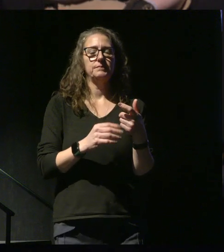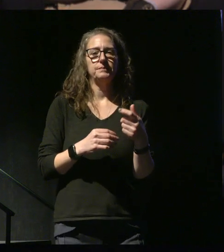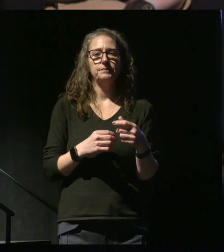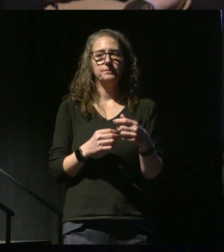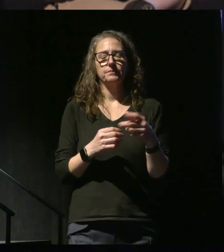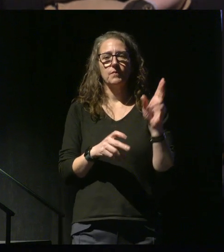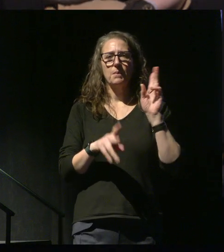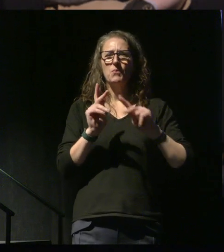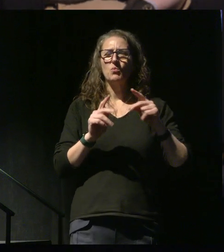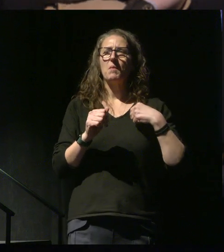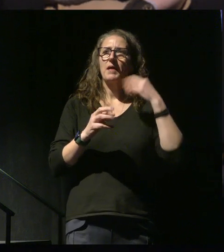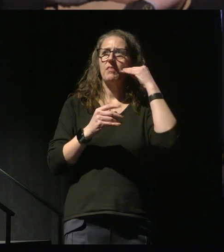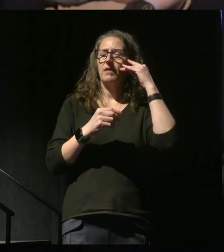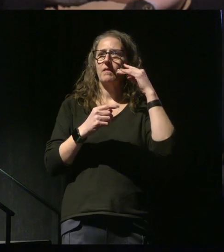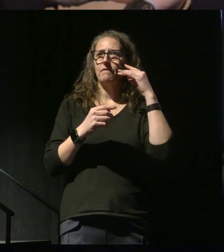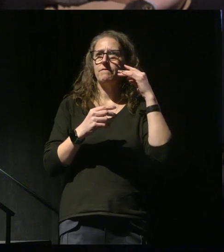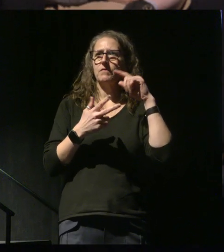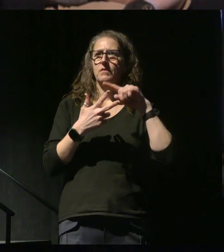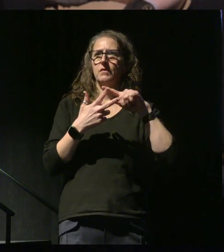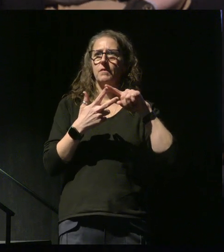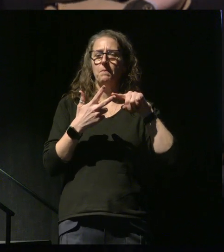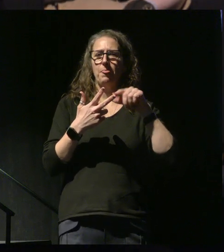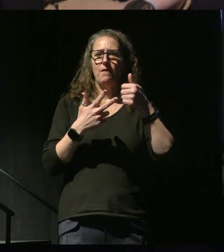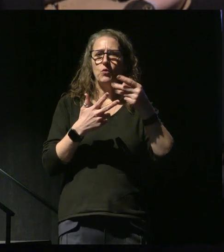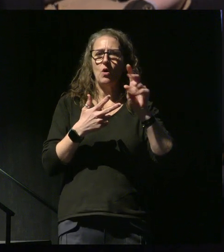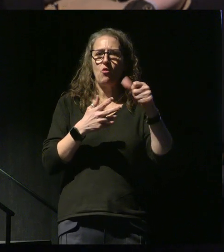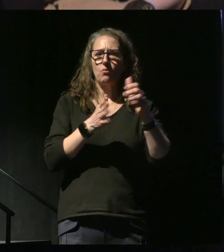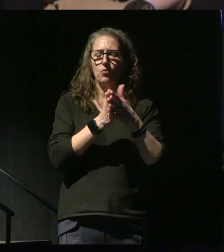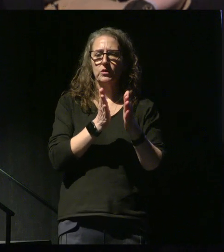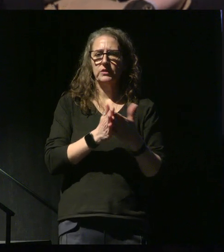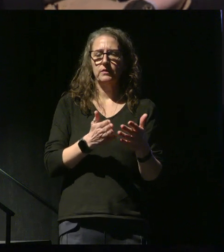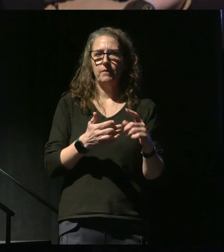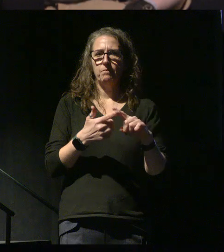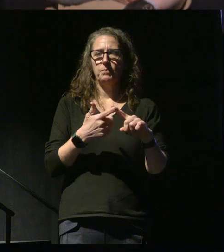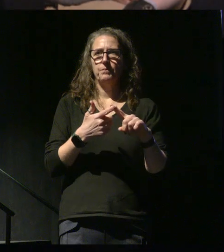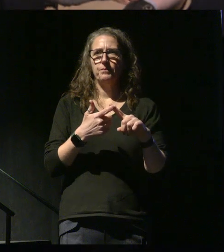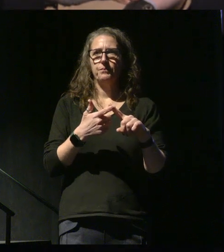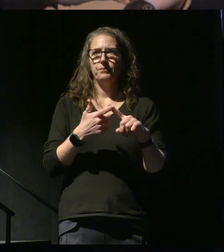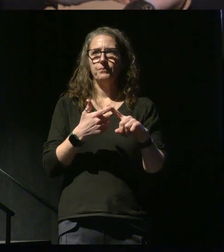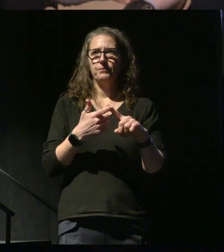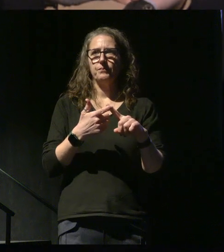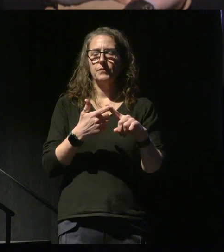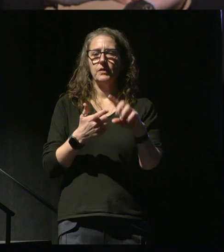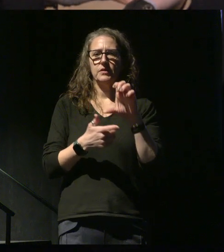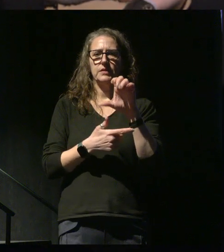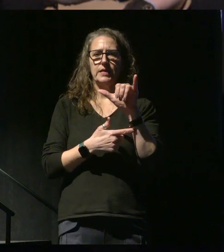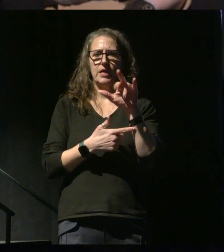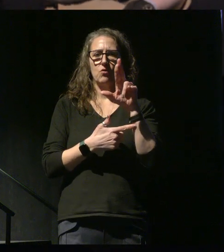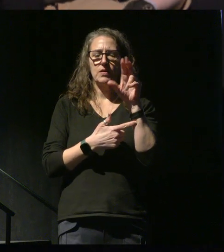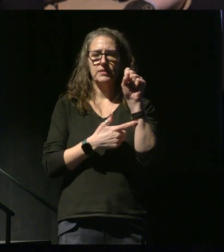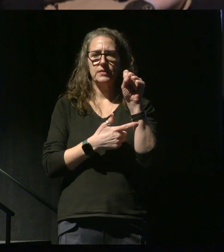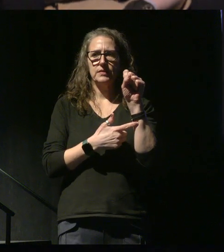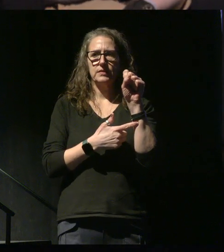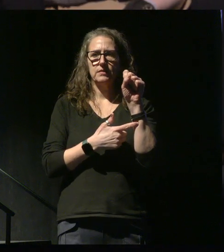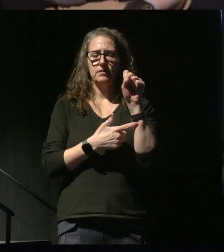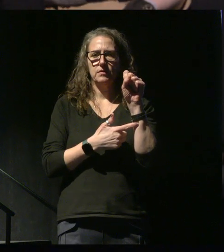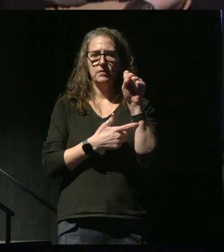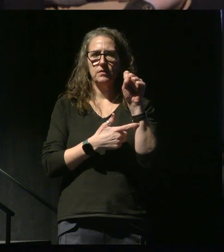Like people from, I can think of Jacob, Tobias, sissy. Yes. I can think of Cyrus Denims. Cyrus Denims a "Year Without a Name,"